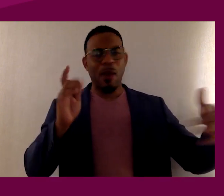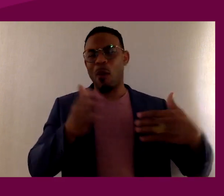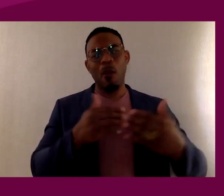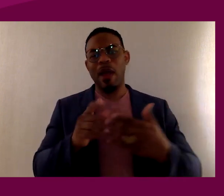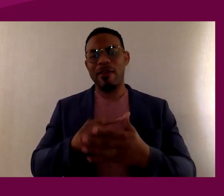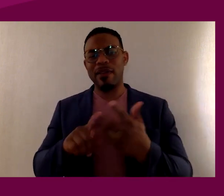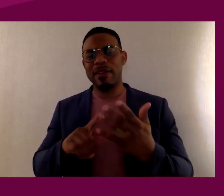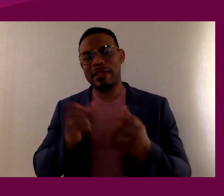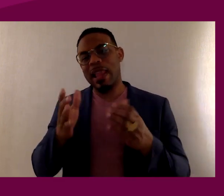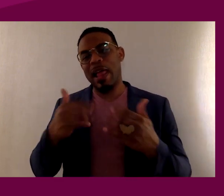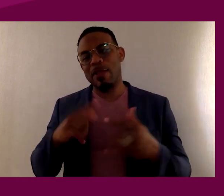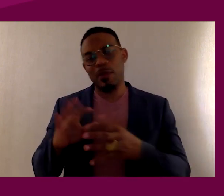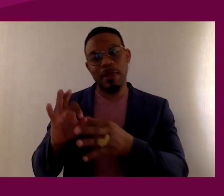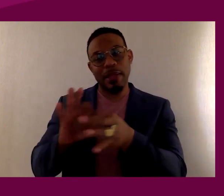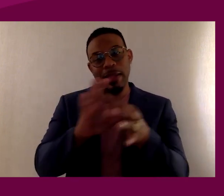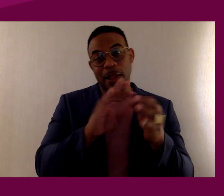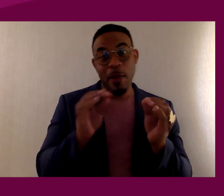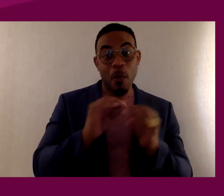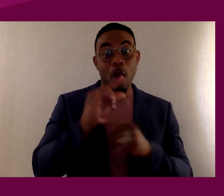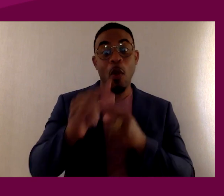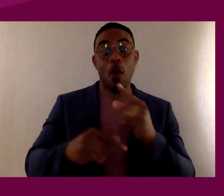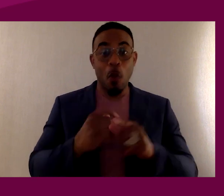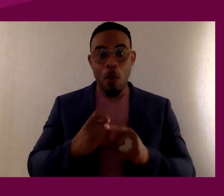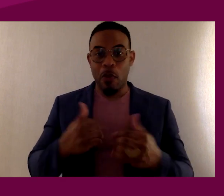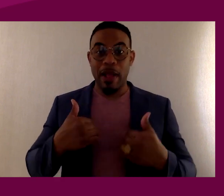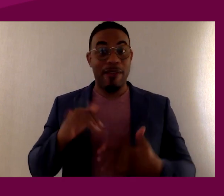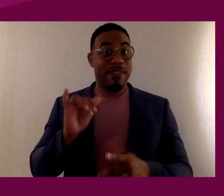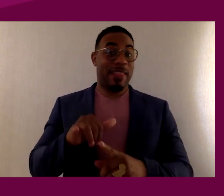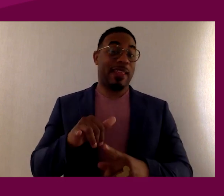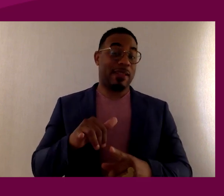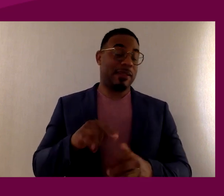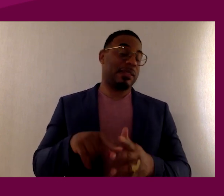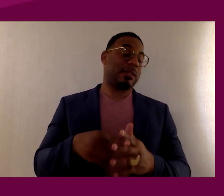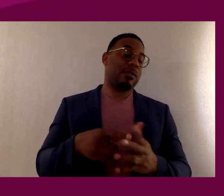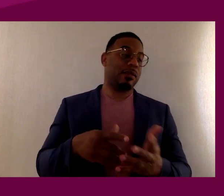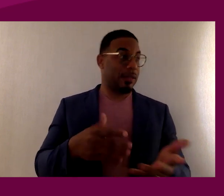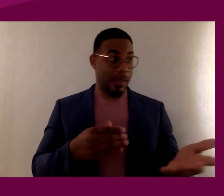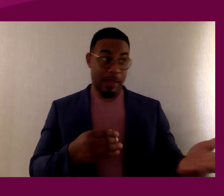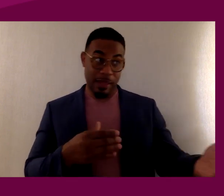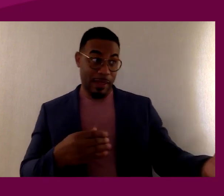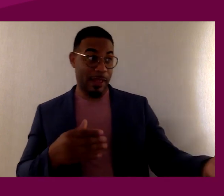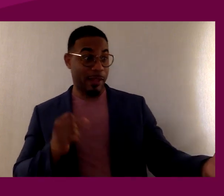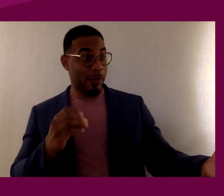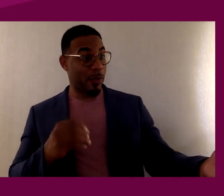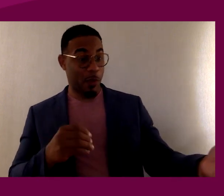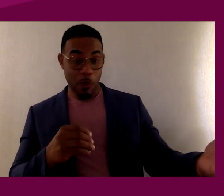in Kenya or wherever. It's allowed us to connect more globally. At least we have that to start.